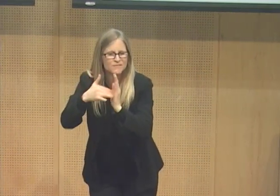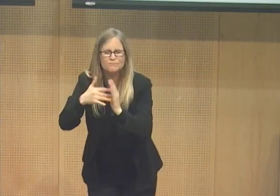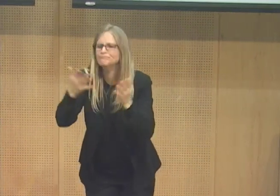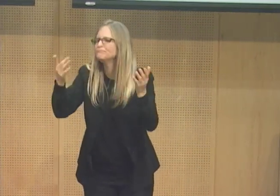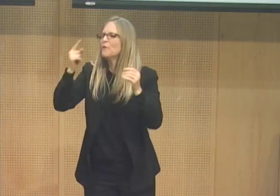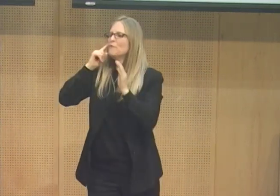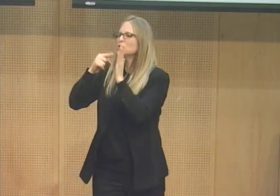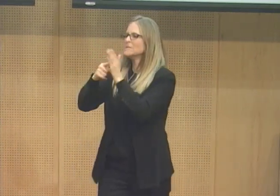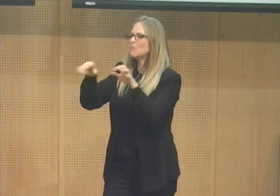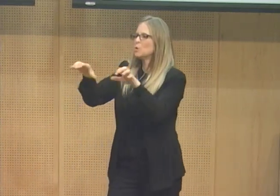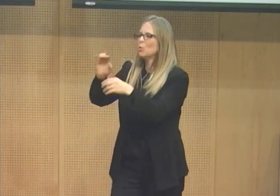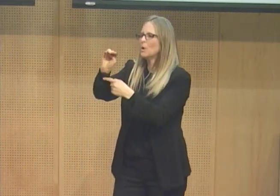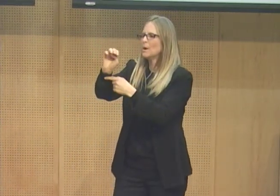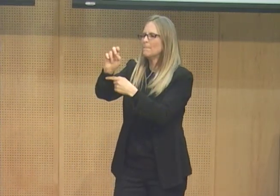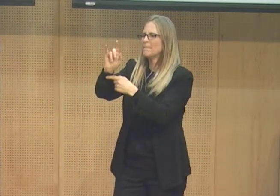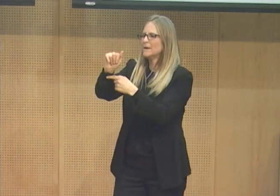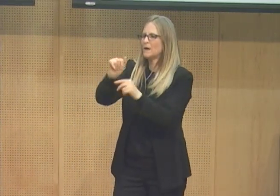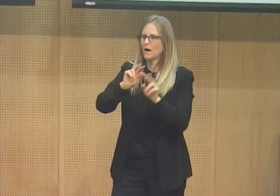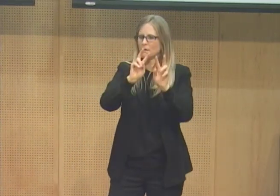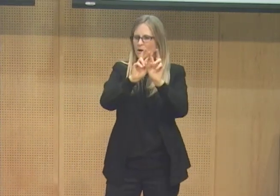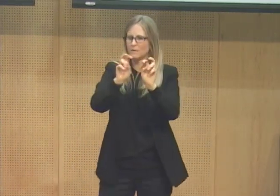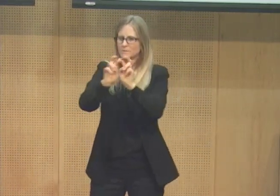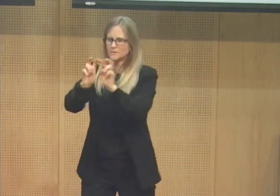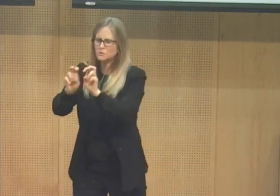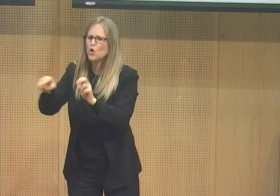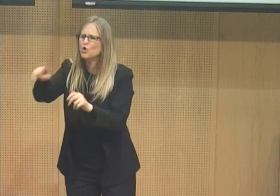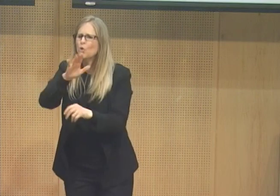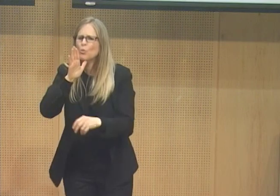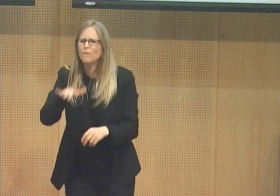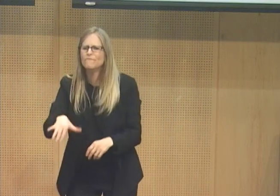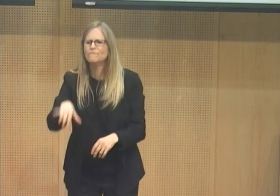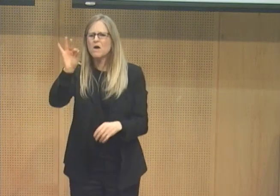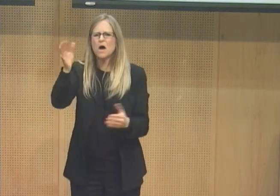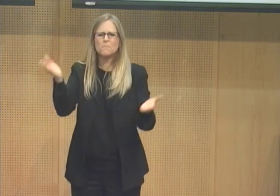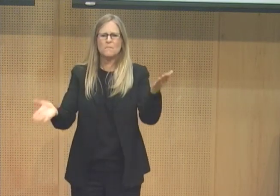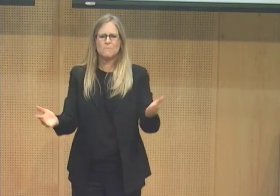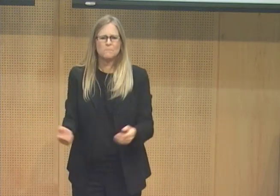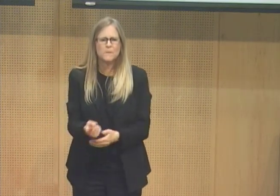from the field of Deaf studies and looking at media,